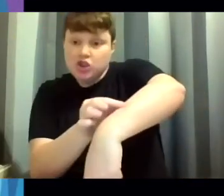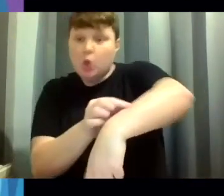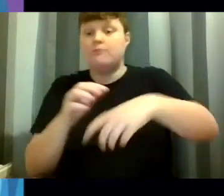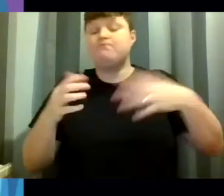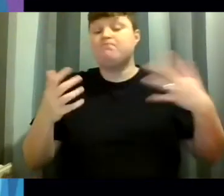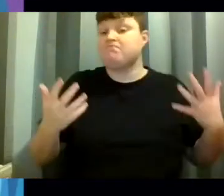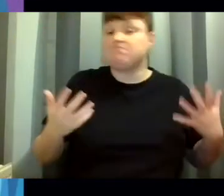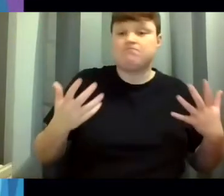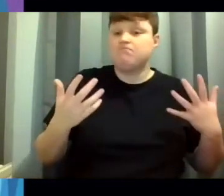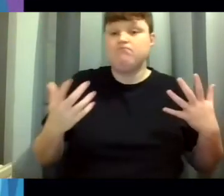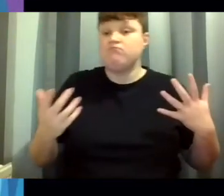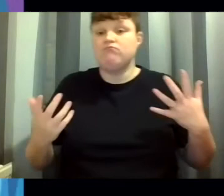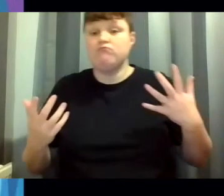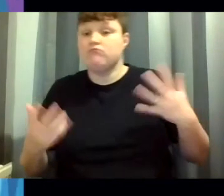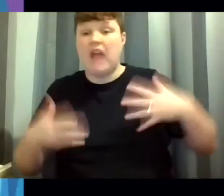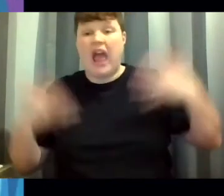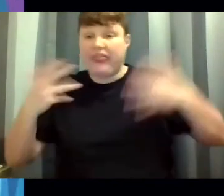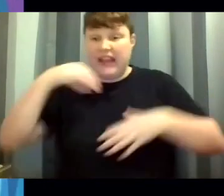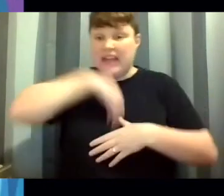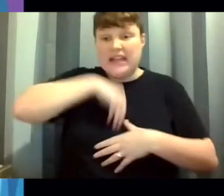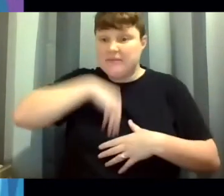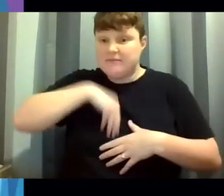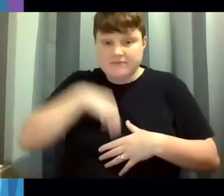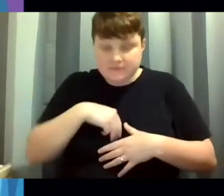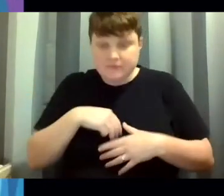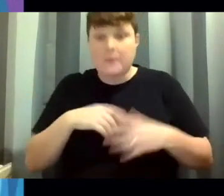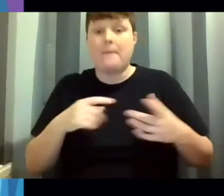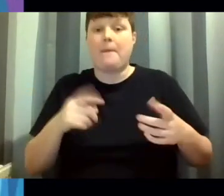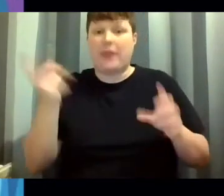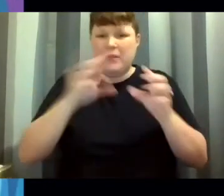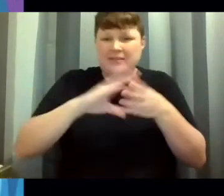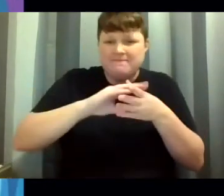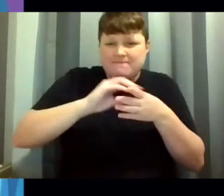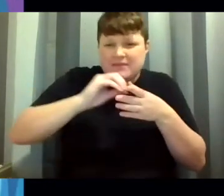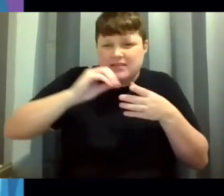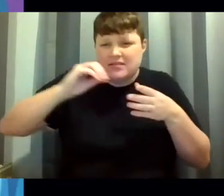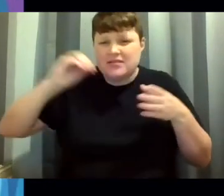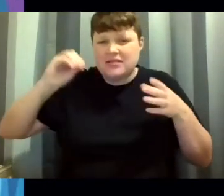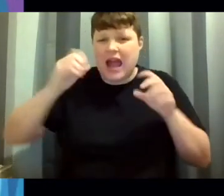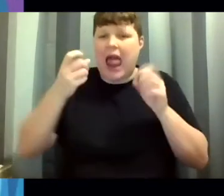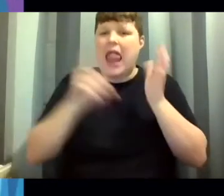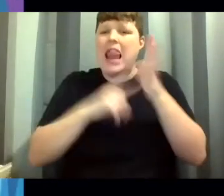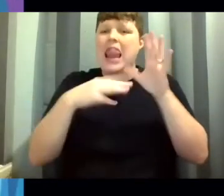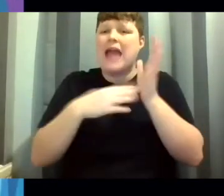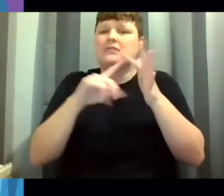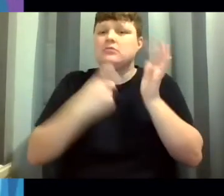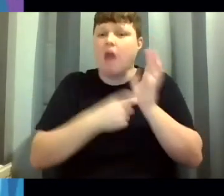non-biological in nature); we excite that tissue with the laser and, what we're able to do,